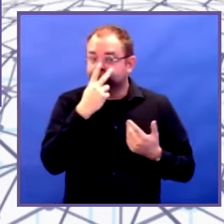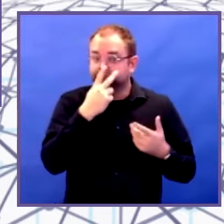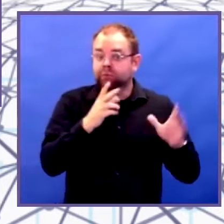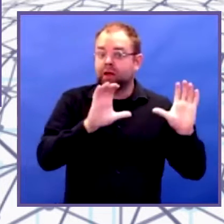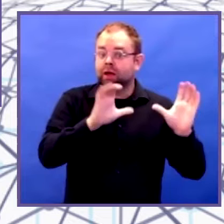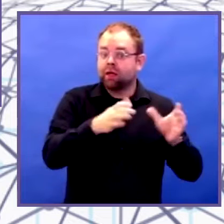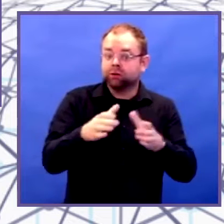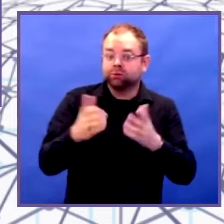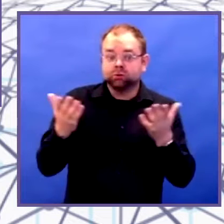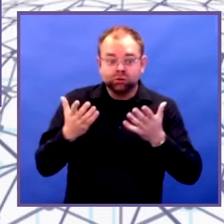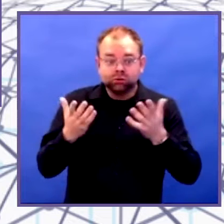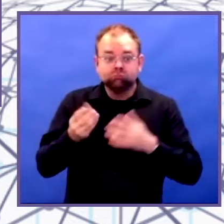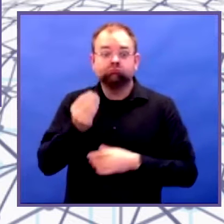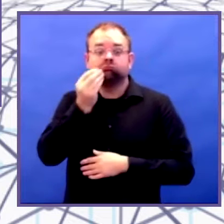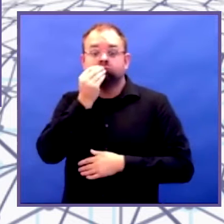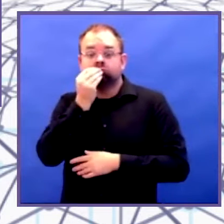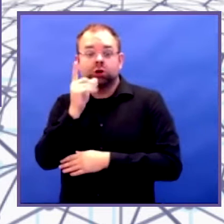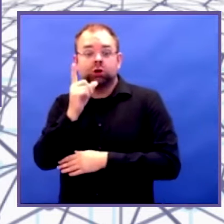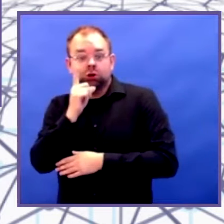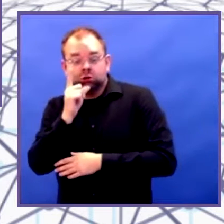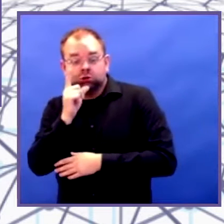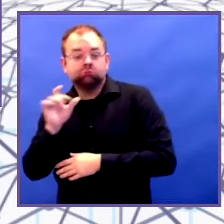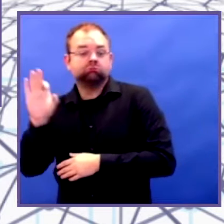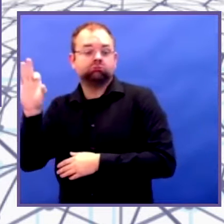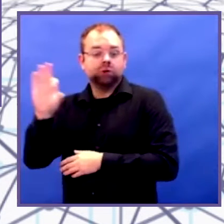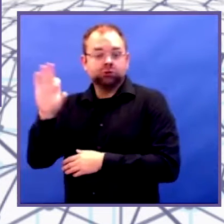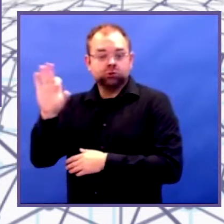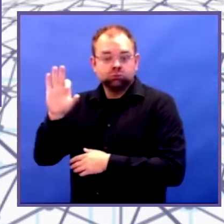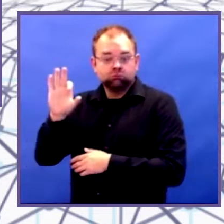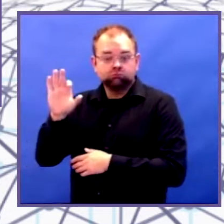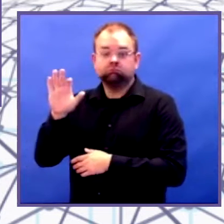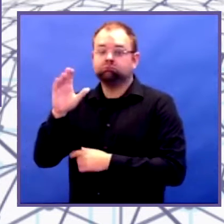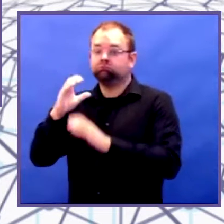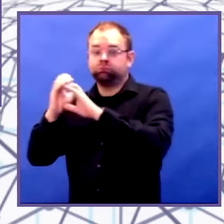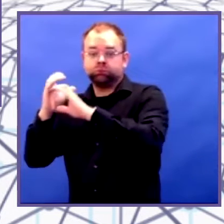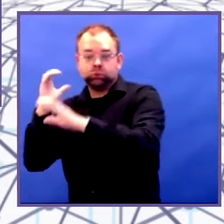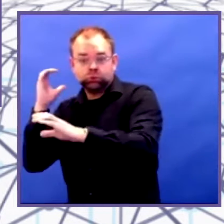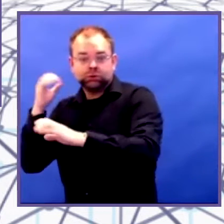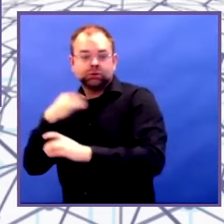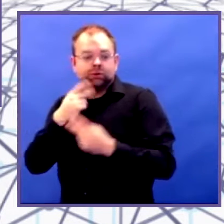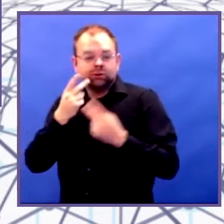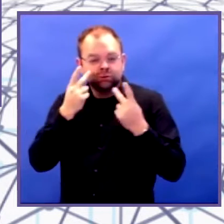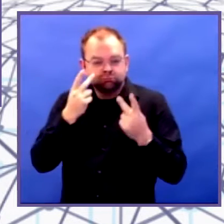I listened to the parents, to the teachers, and I spoke with the therapists of the other disciplines.